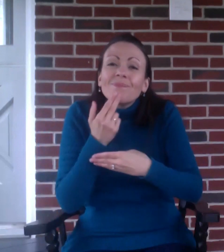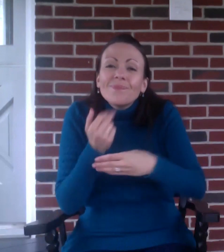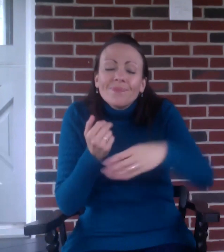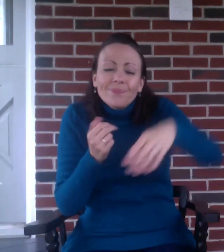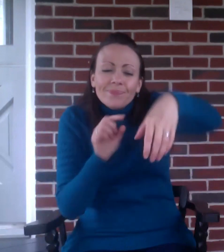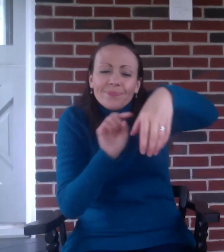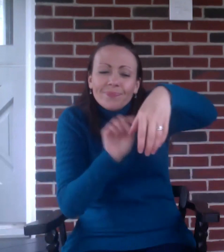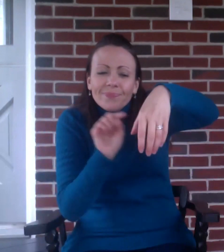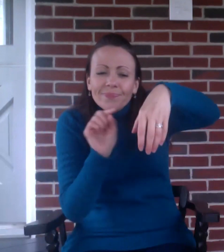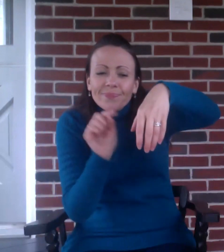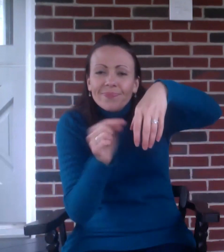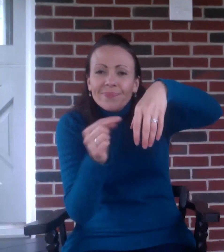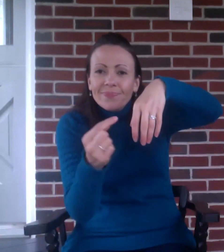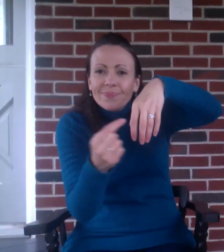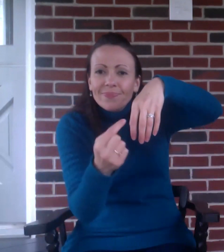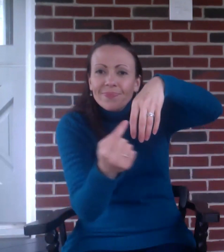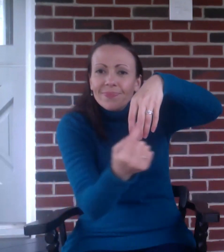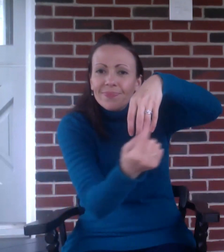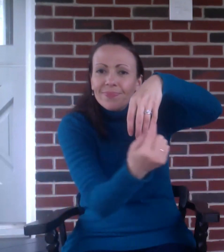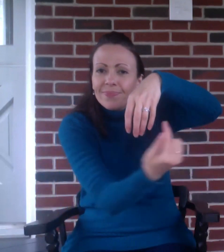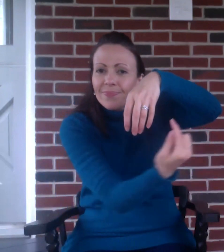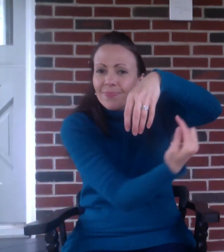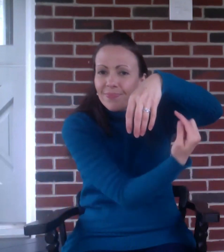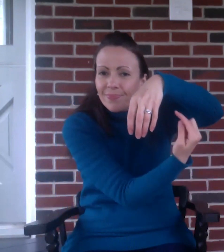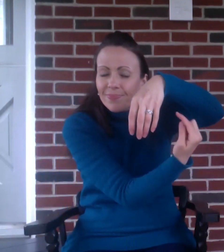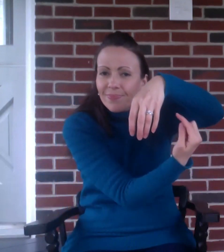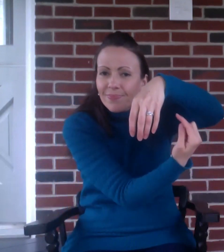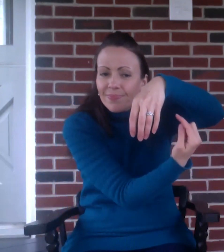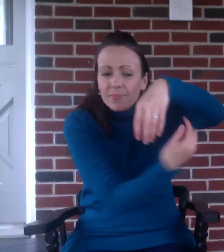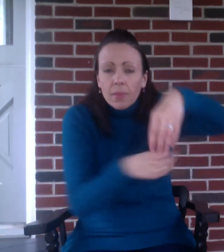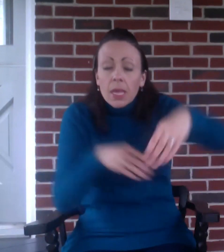who never stopped dreaming.